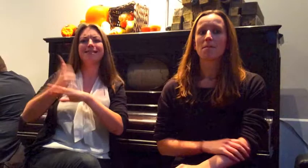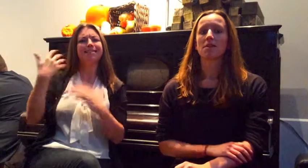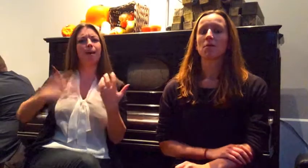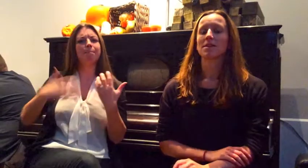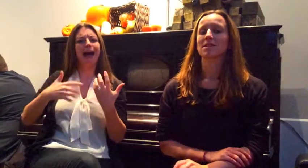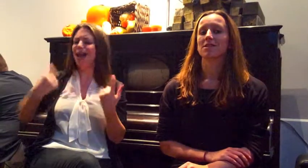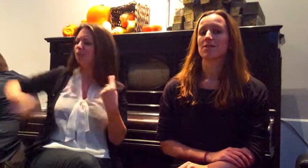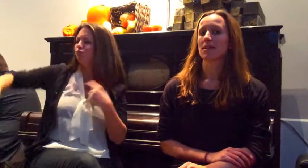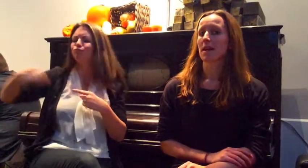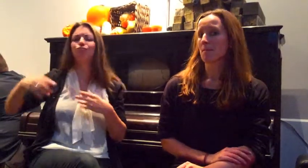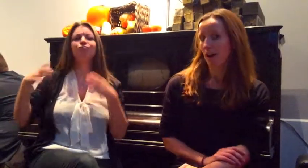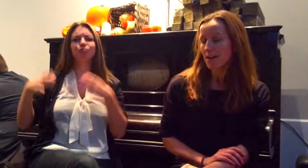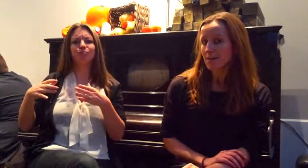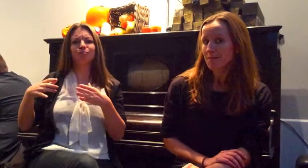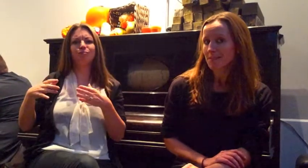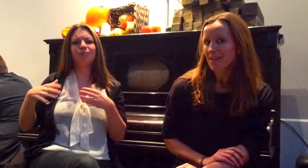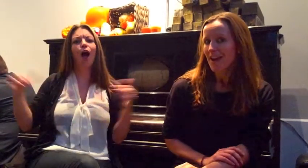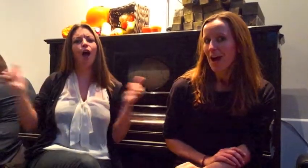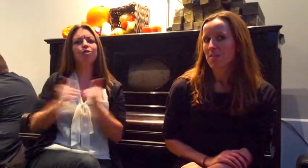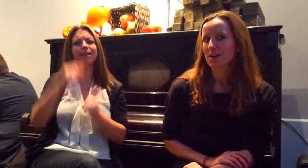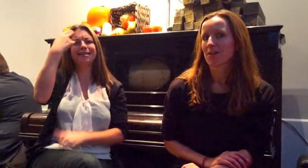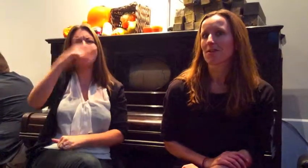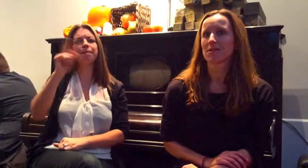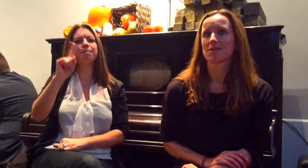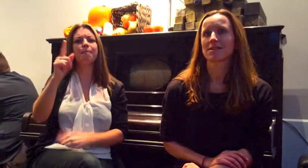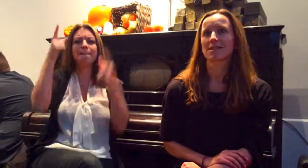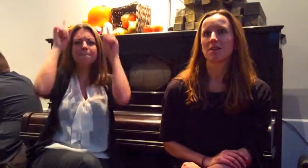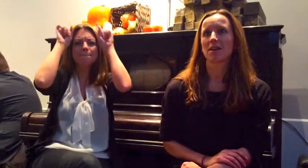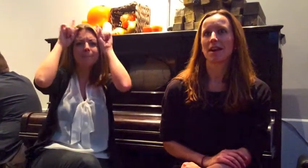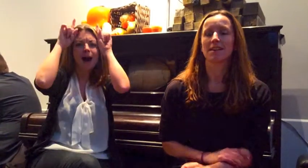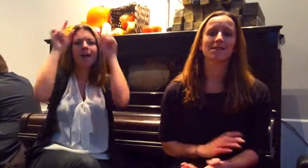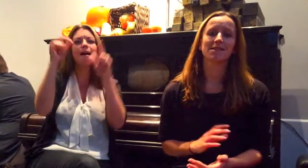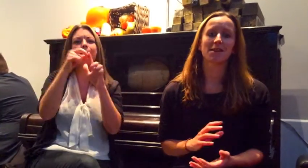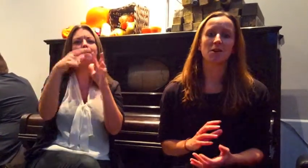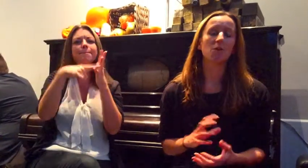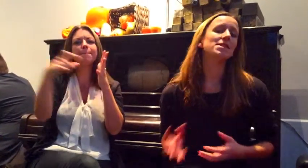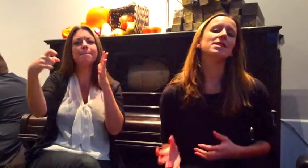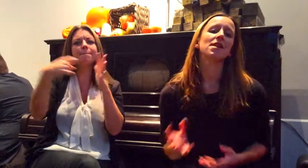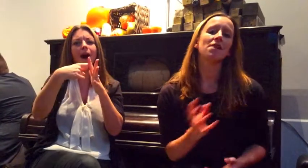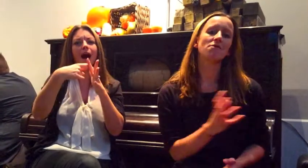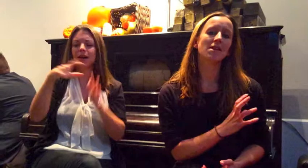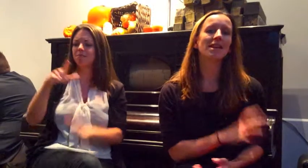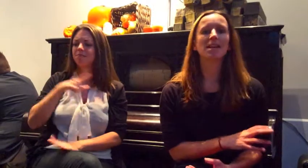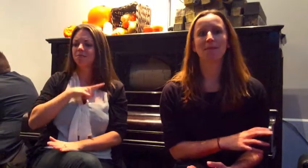try to be a band in our own right. We decided on the name Puck because we wanted to link